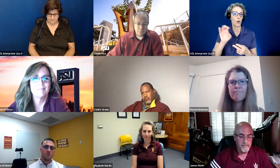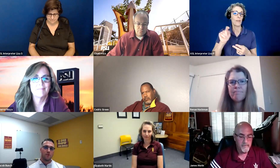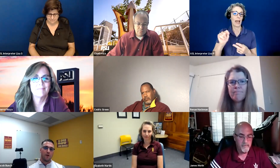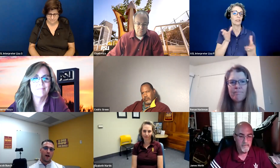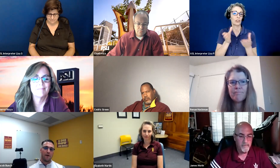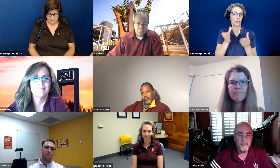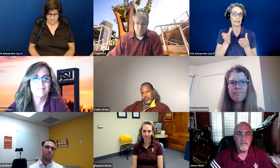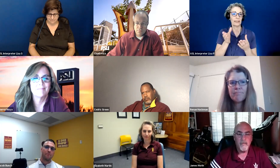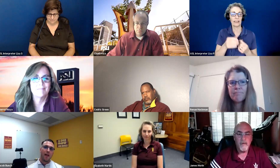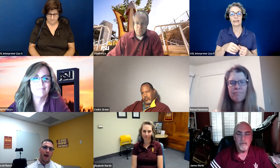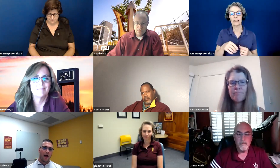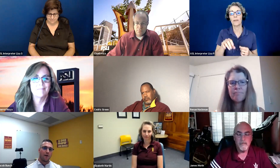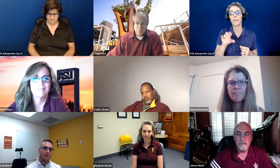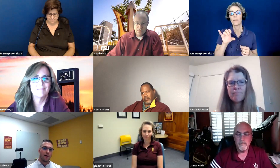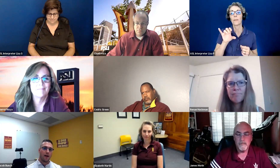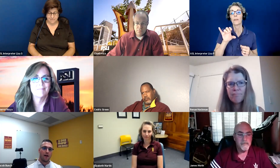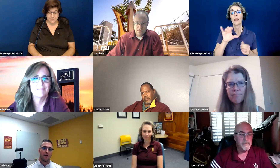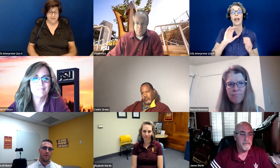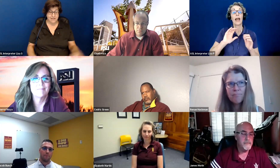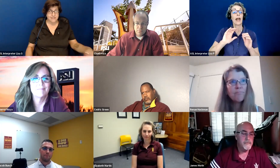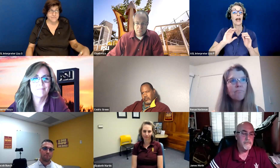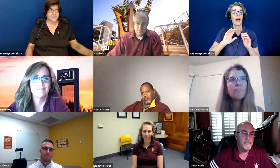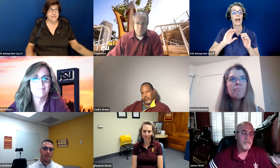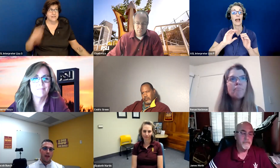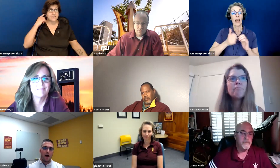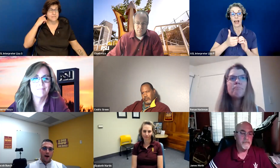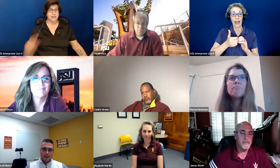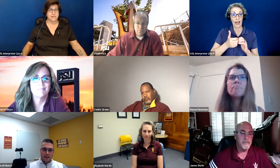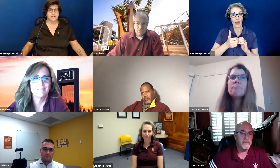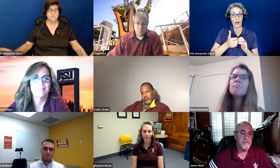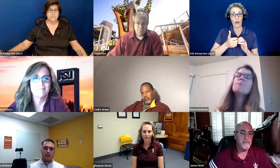So, how I came to be involved in the center